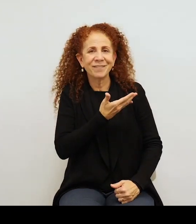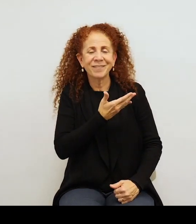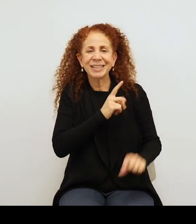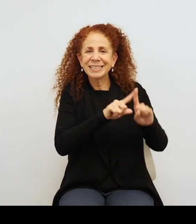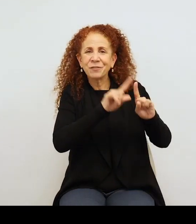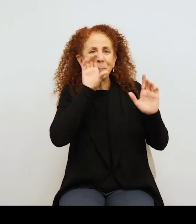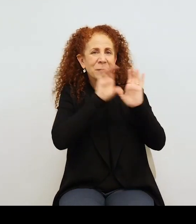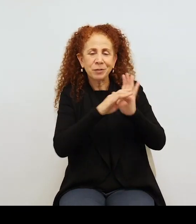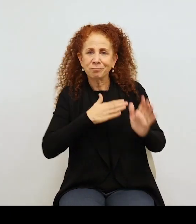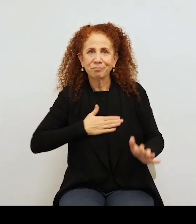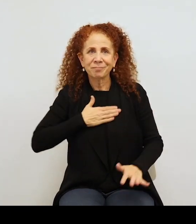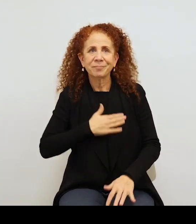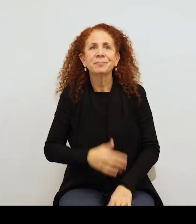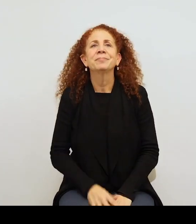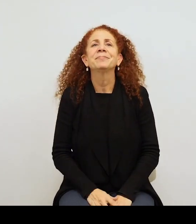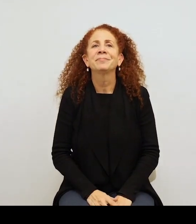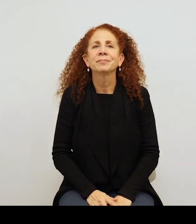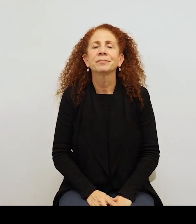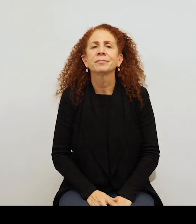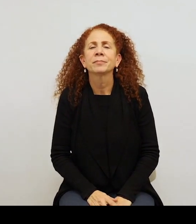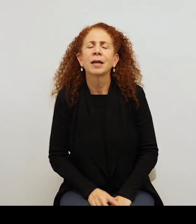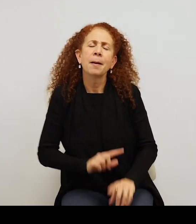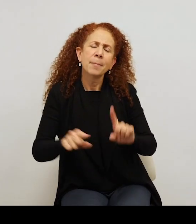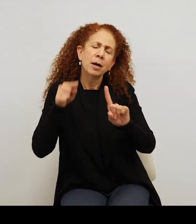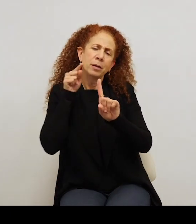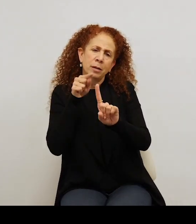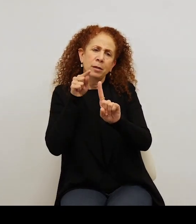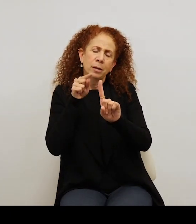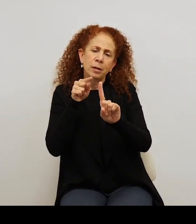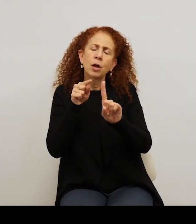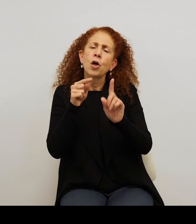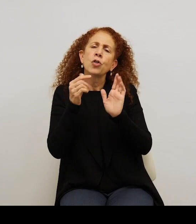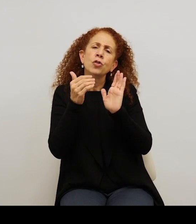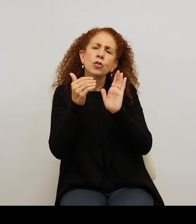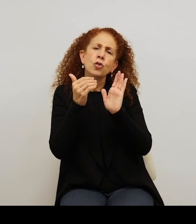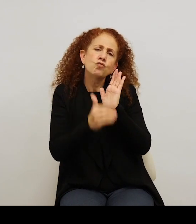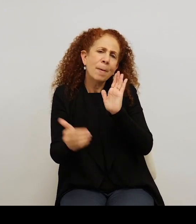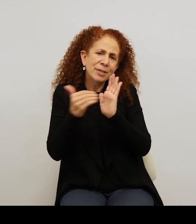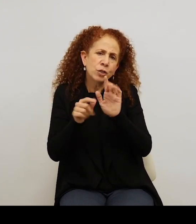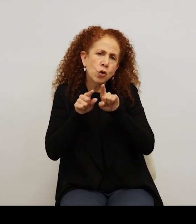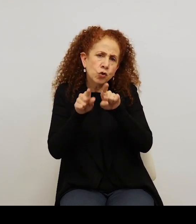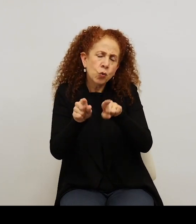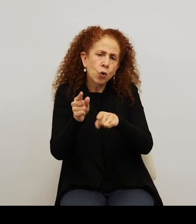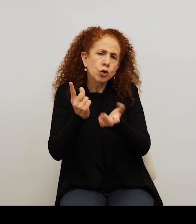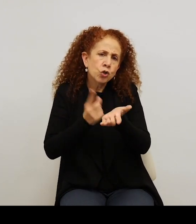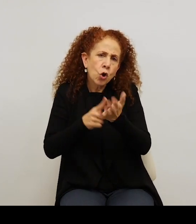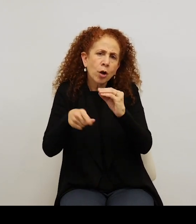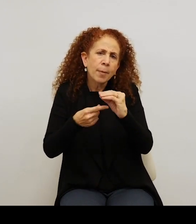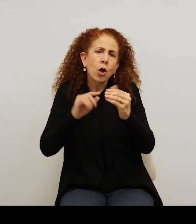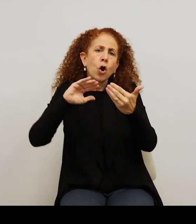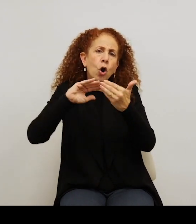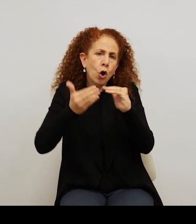I'm sort of stuck on, though, the repetition throughout the talk of the urban and what's